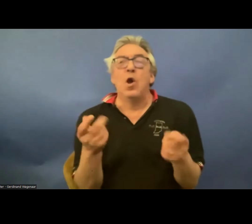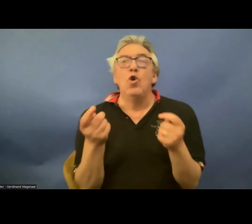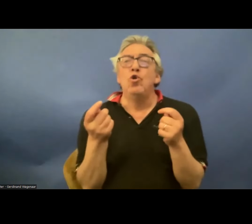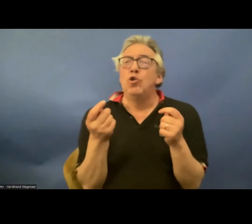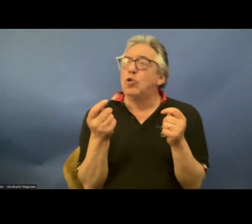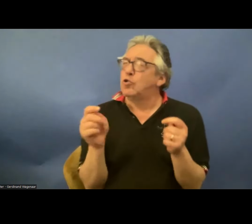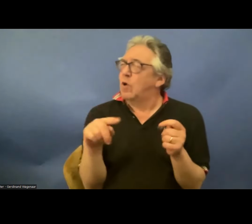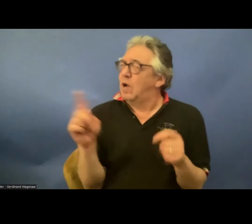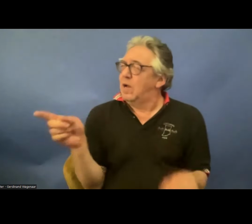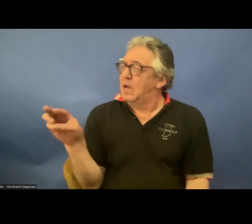OPDs.